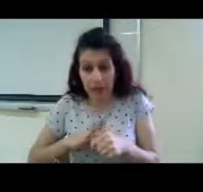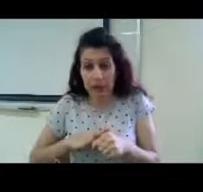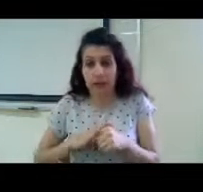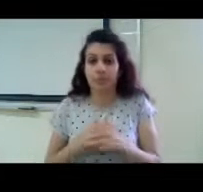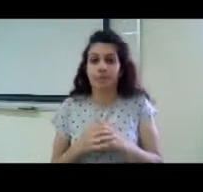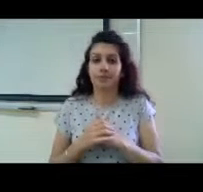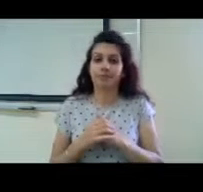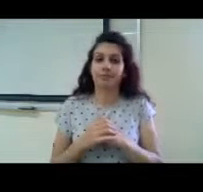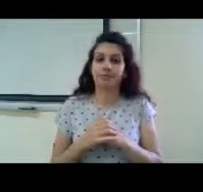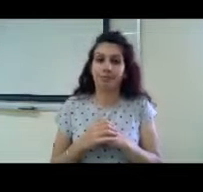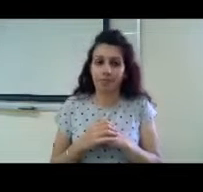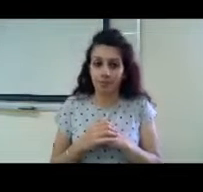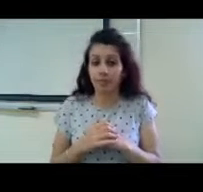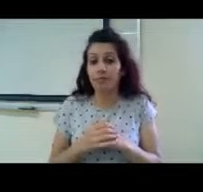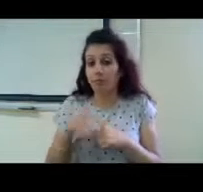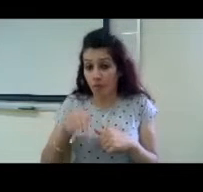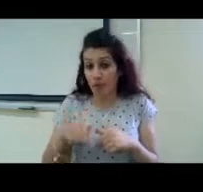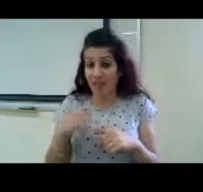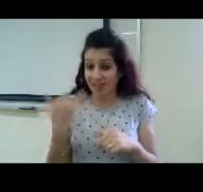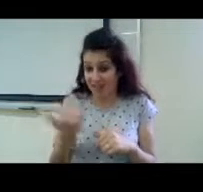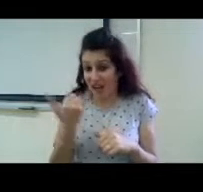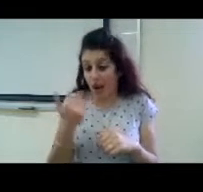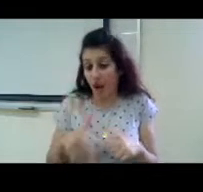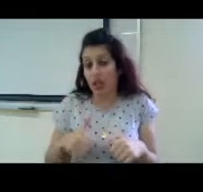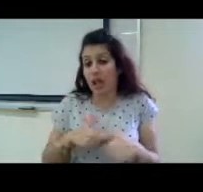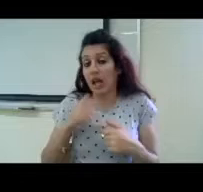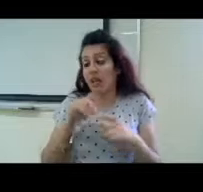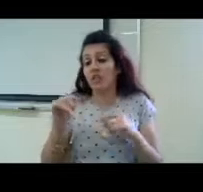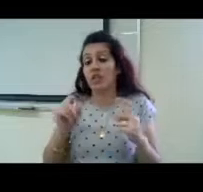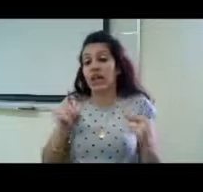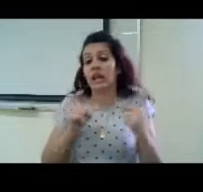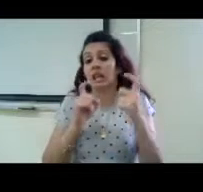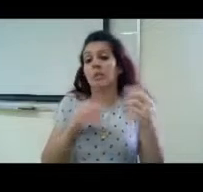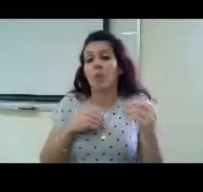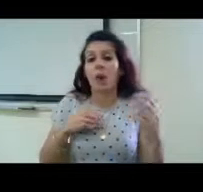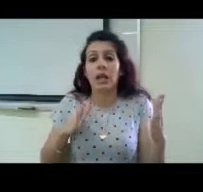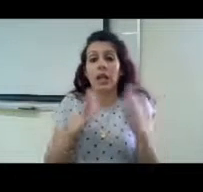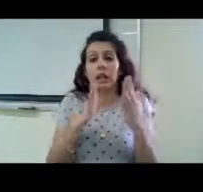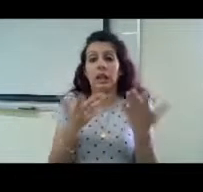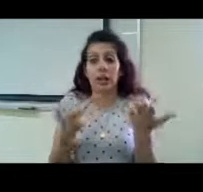pandemic we knew that 50% of out-of-school children were those with